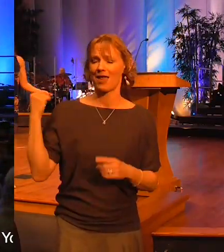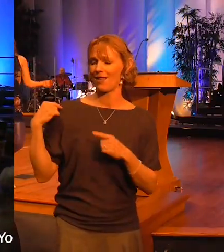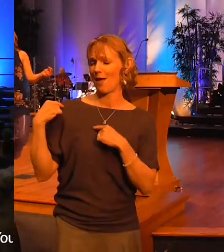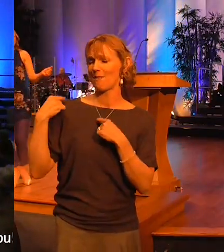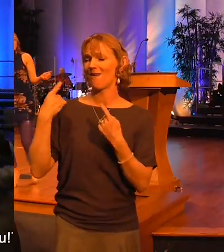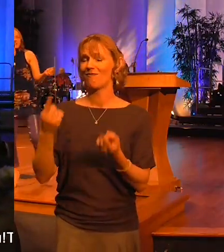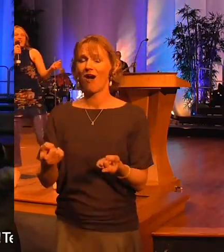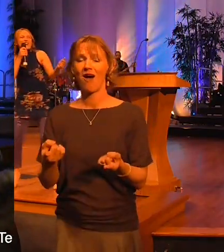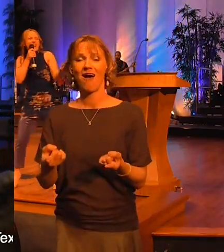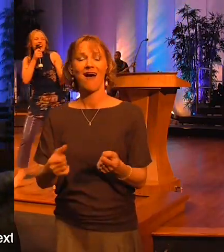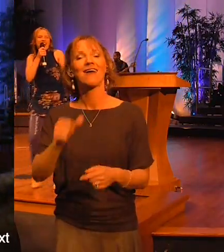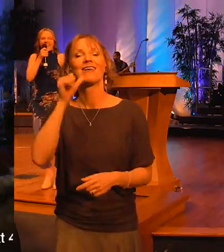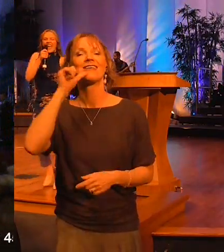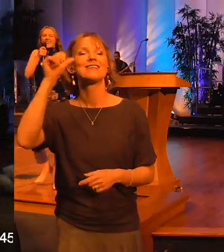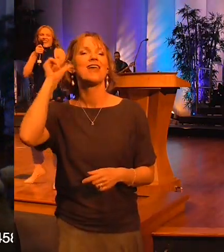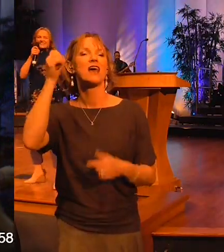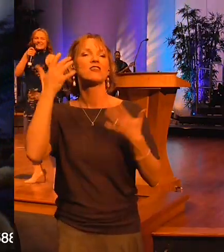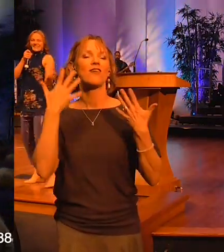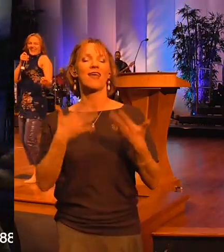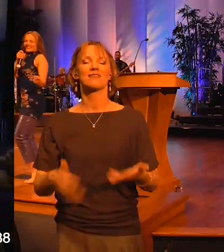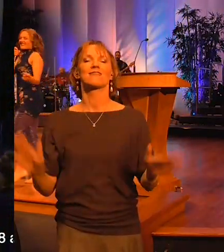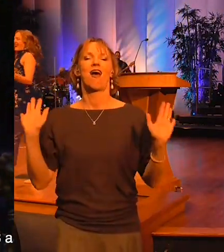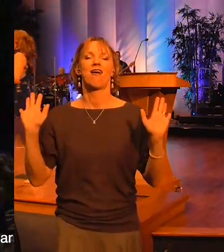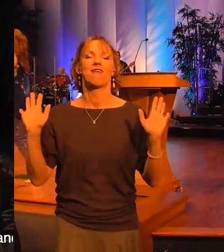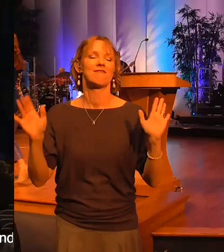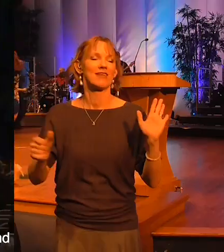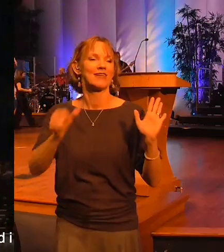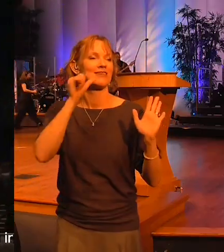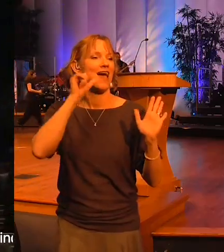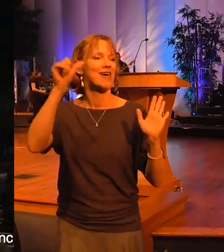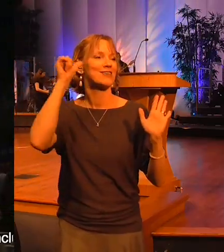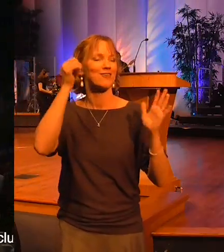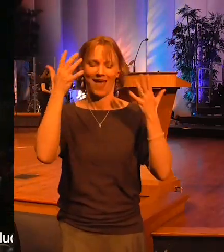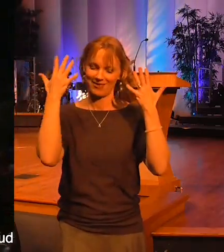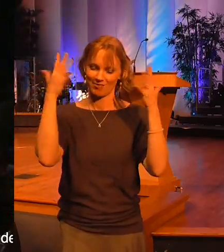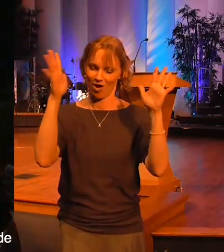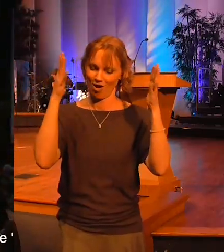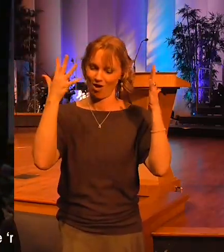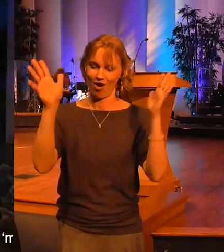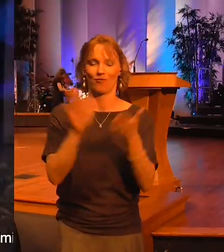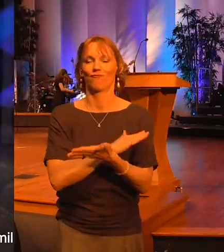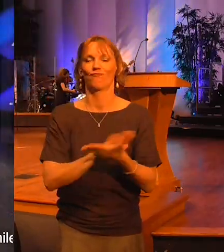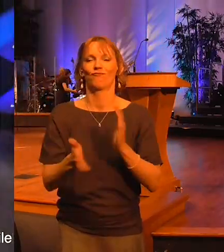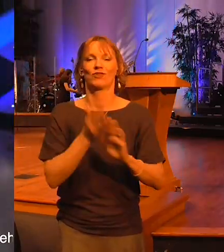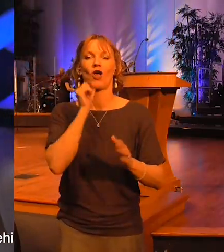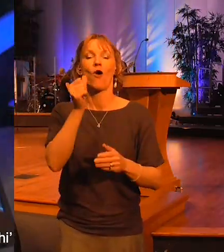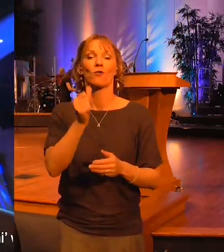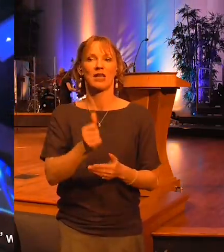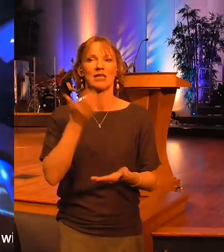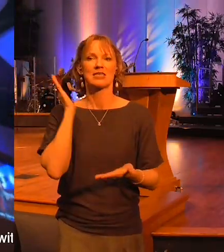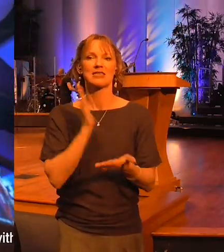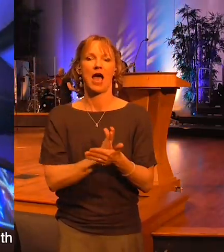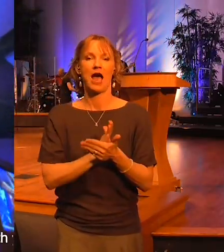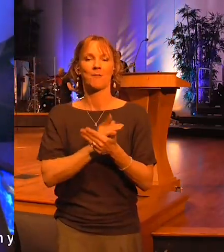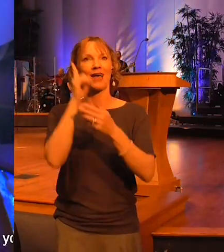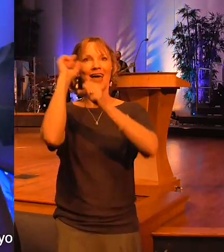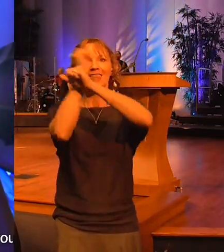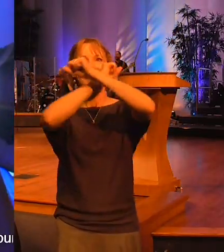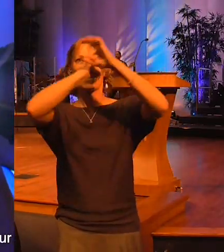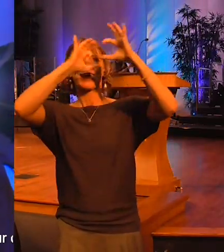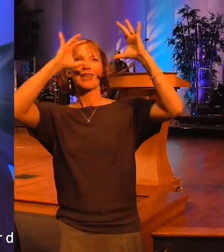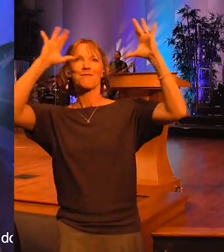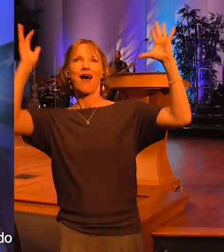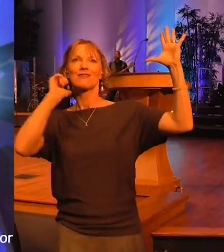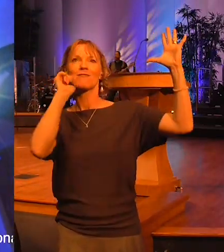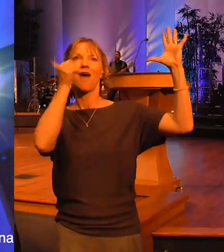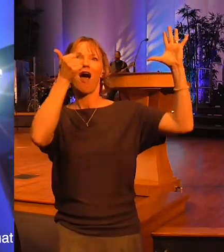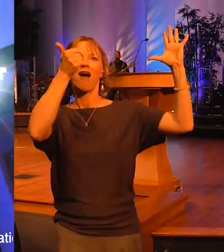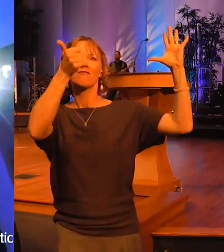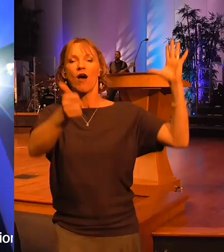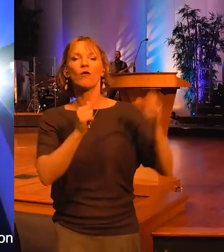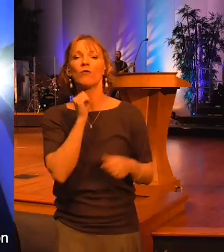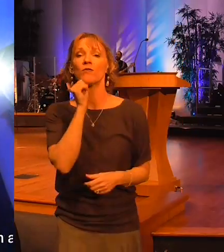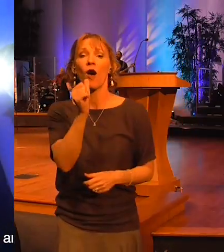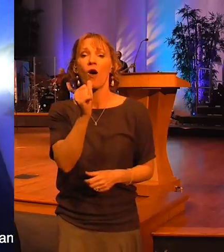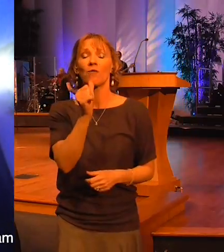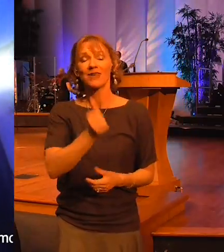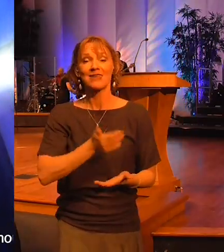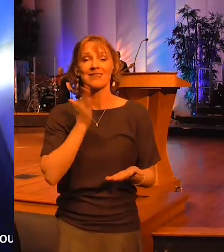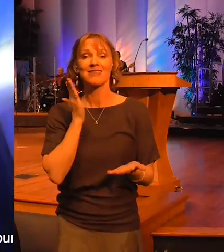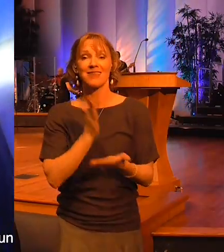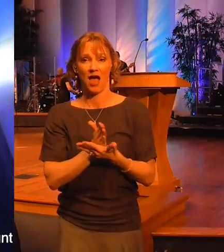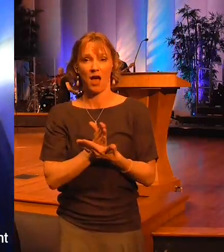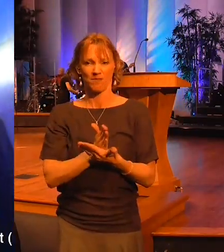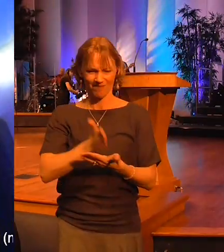before yesterday's gone yesterday's gone don't stop thinking about tomorrow don't stop it'll